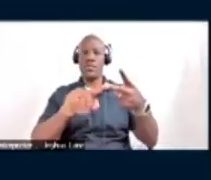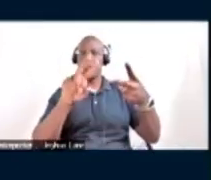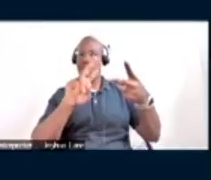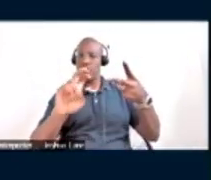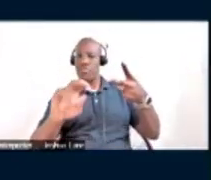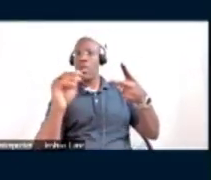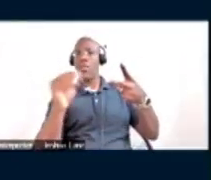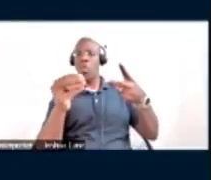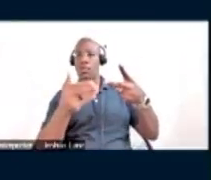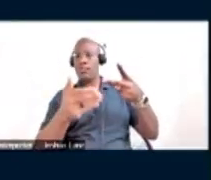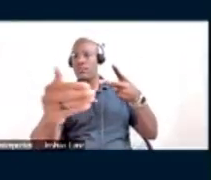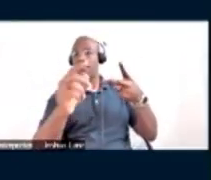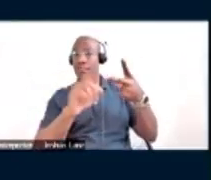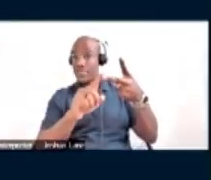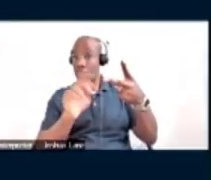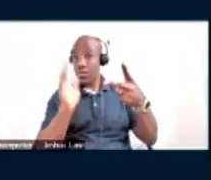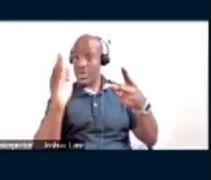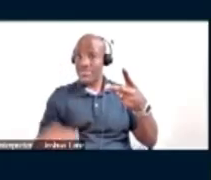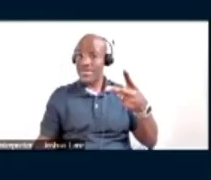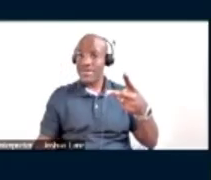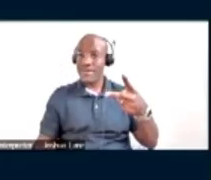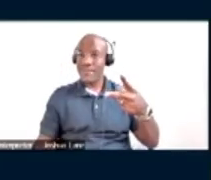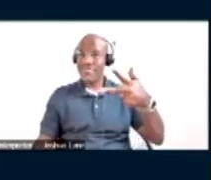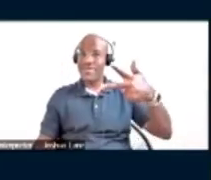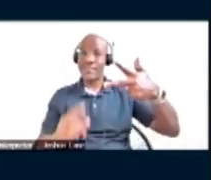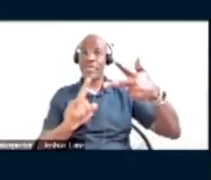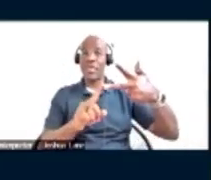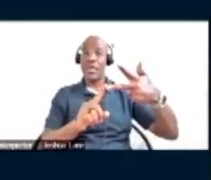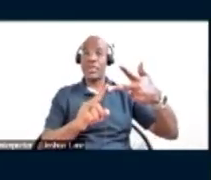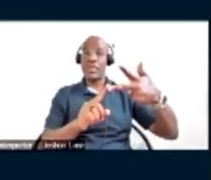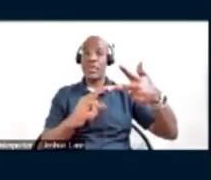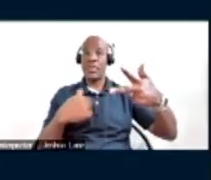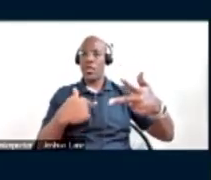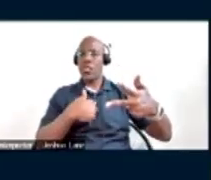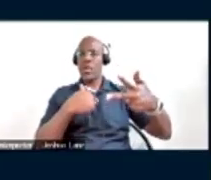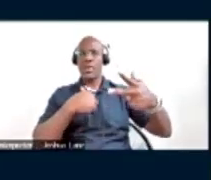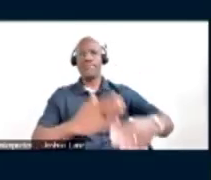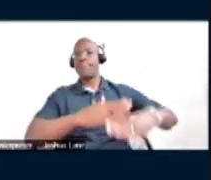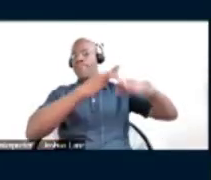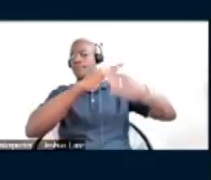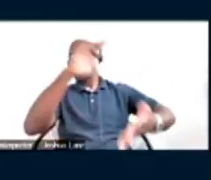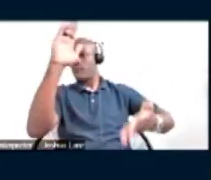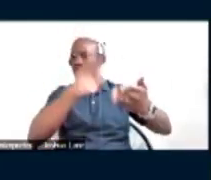Another way that we've come at by us and trying to reduce it is through training.